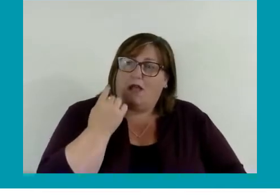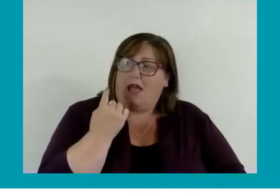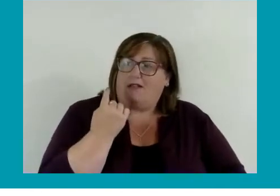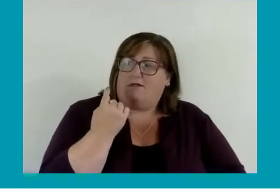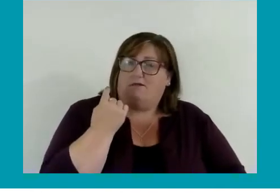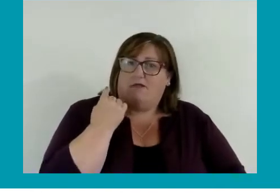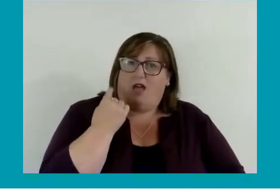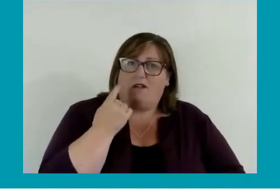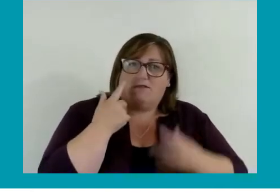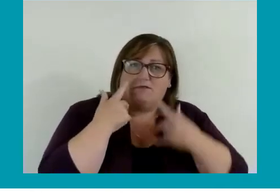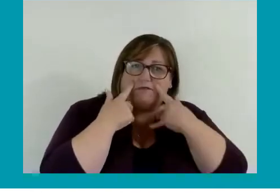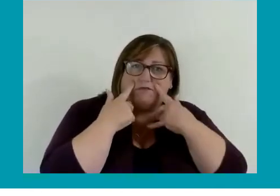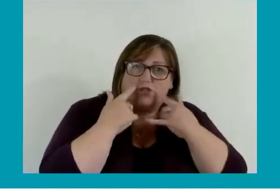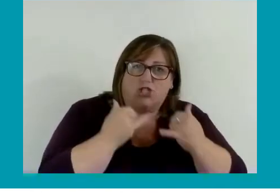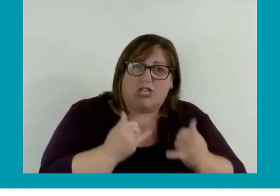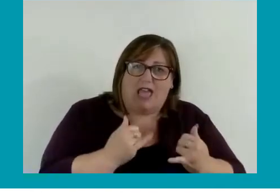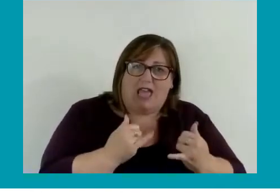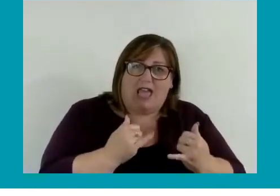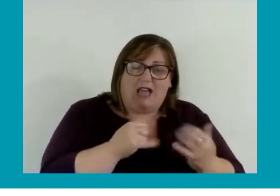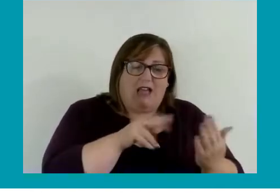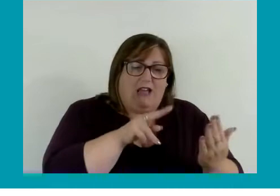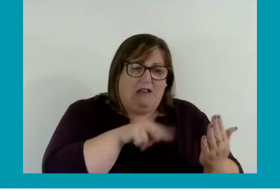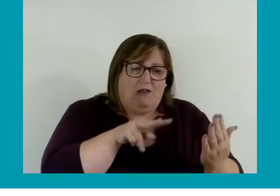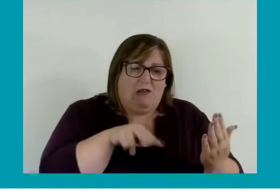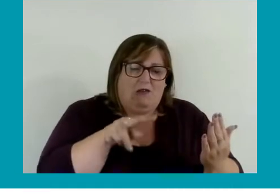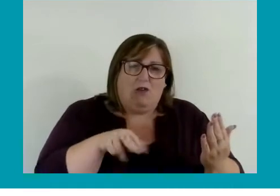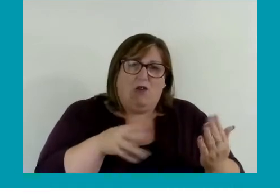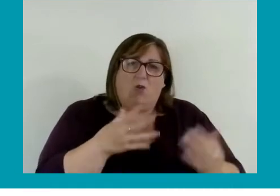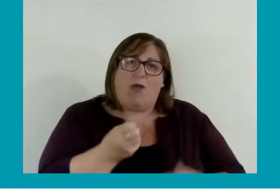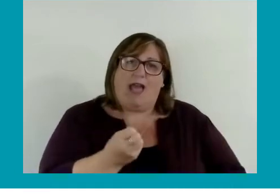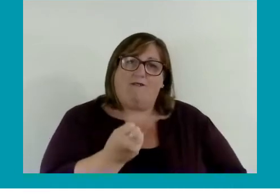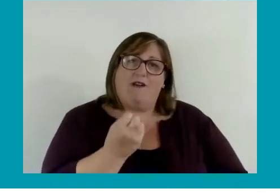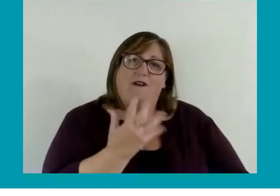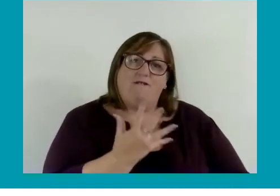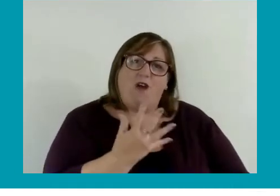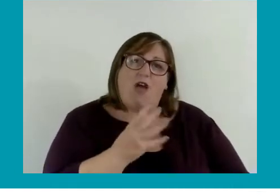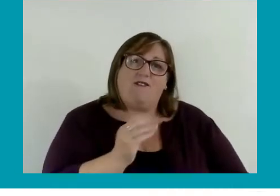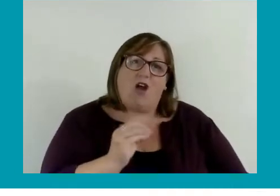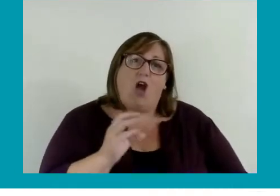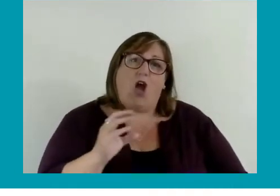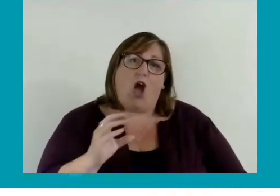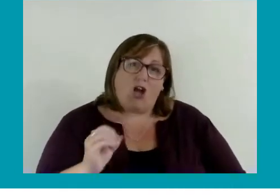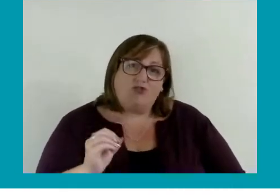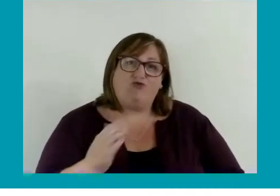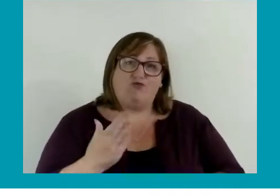individual vacancies that we've got live um but but they could be for many heads so that's a role